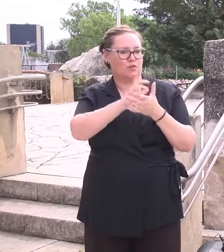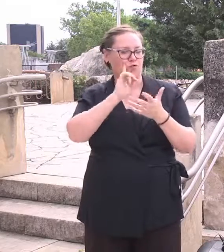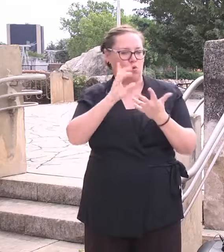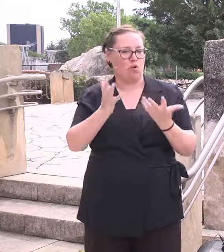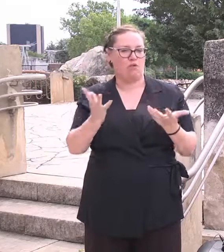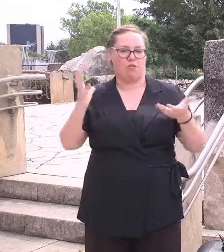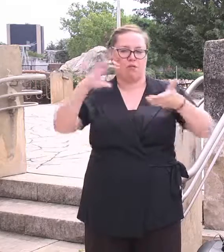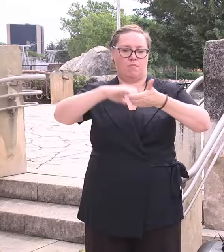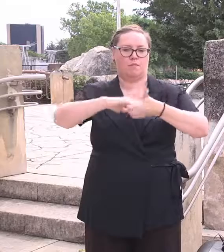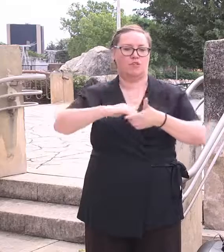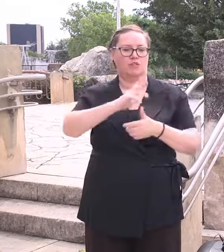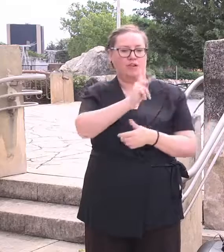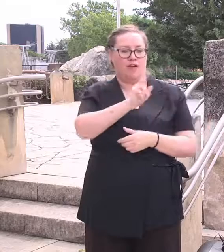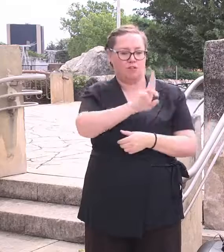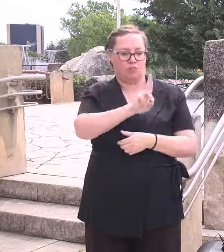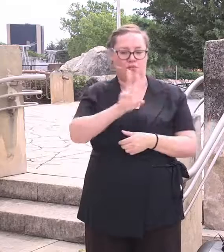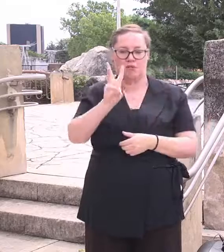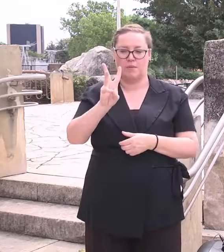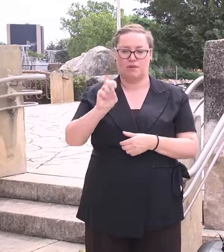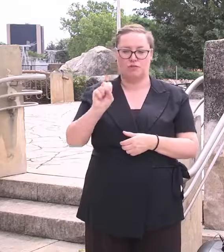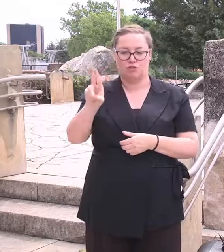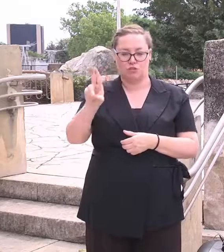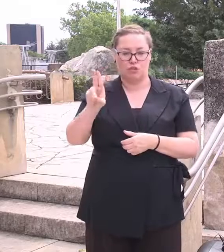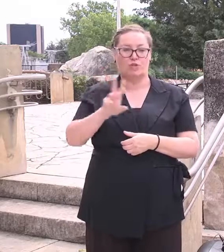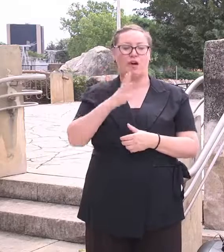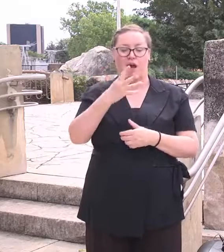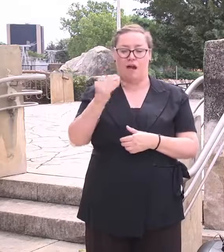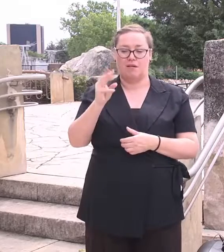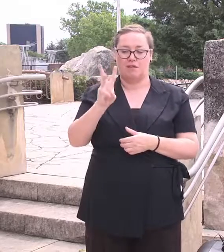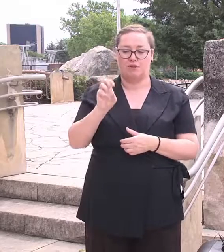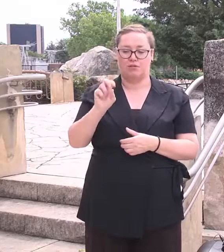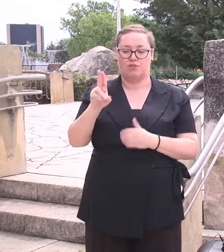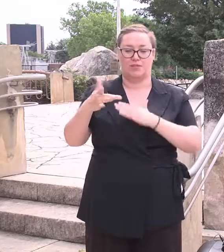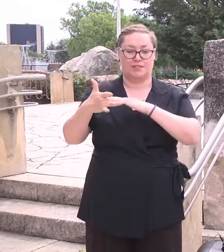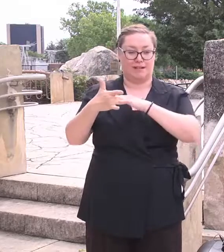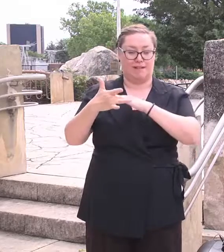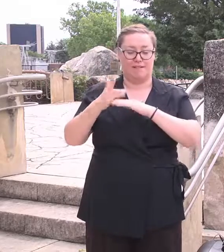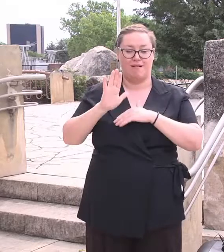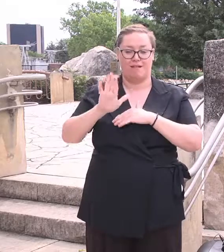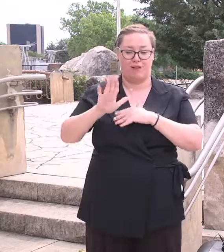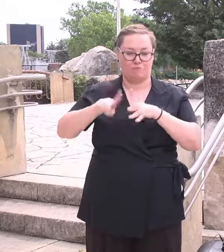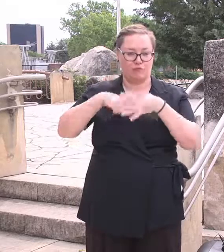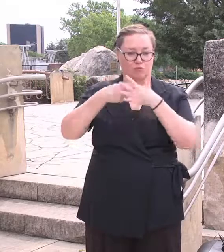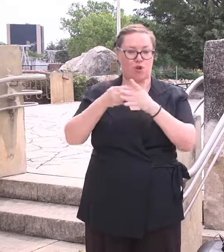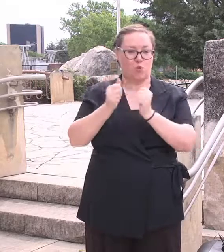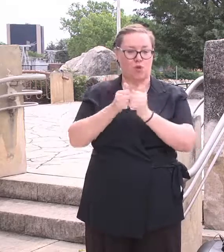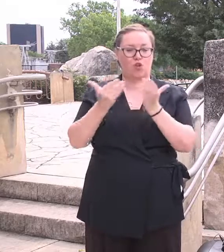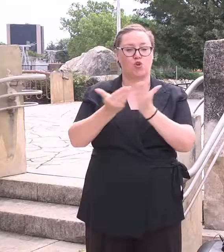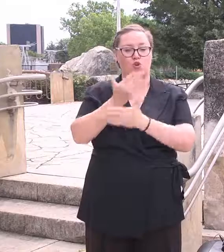between KU and WSU as well as WSU Tech on the groundbreaking of the new biomed campus in